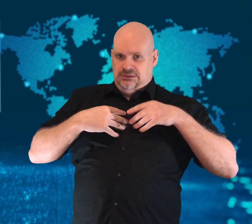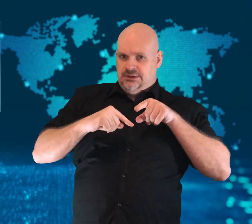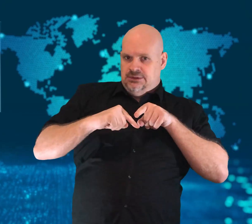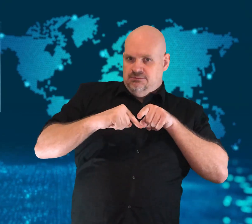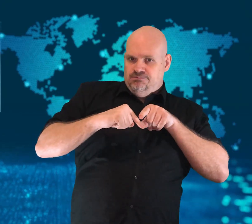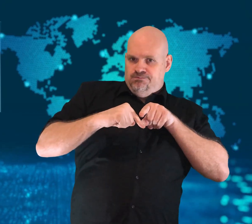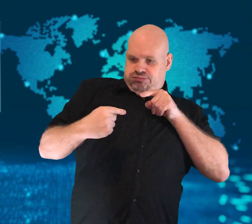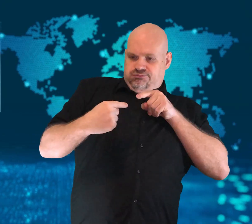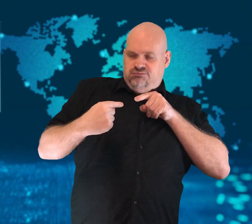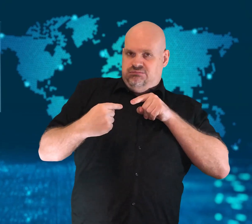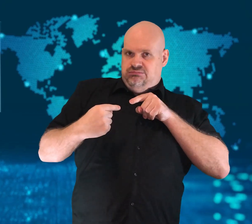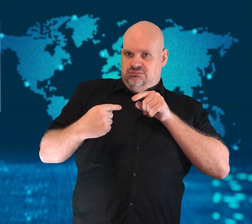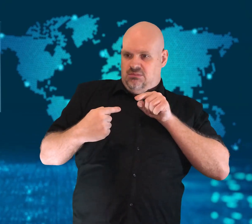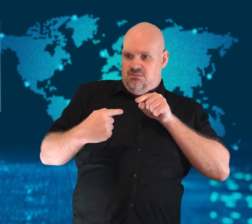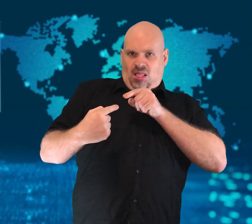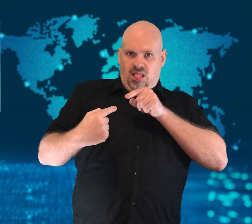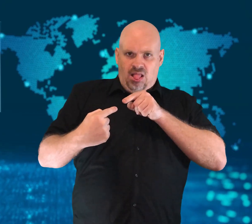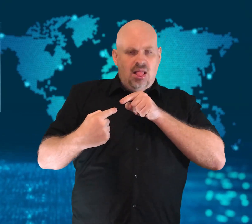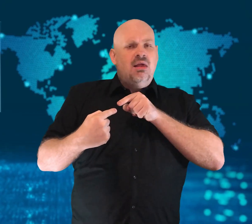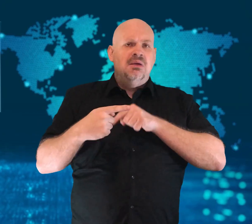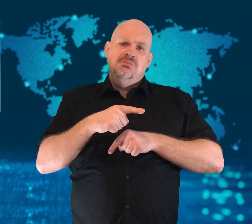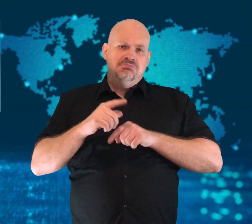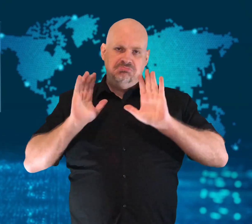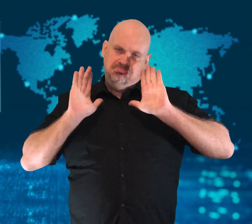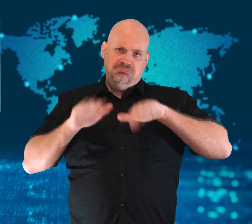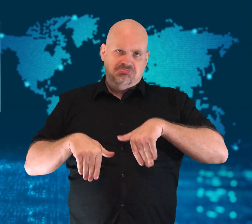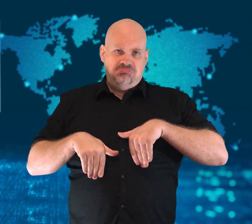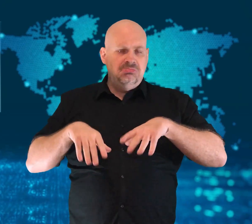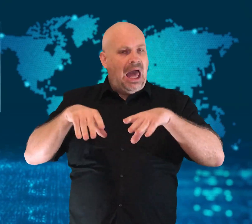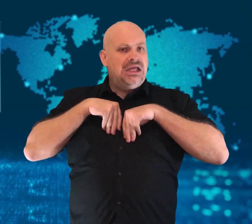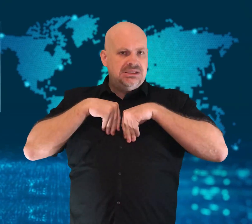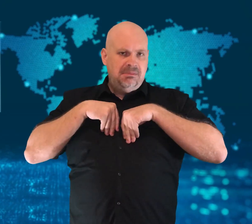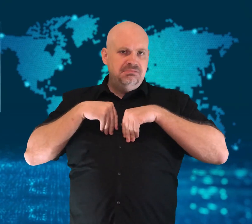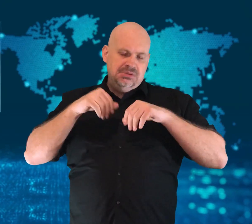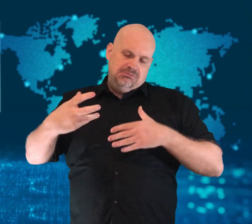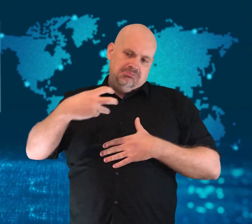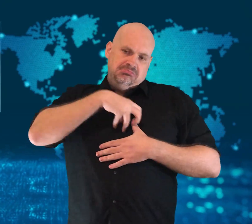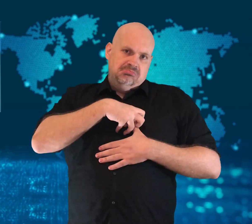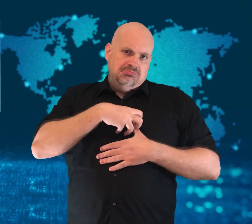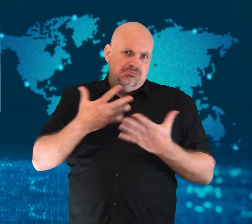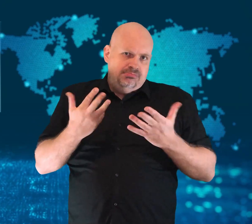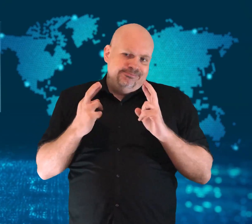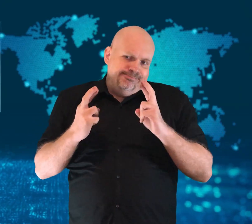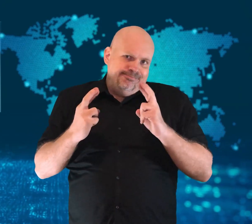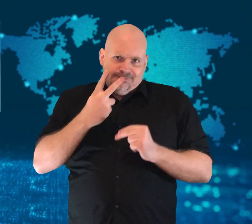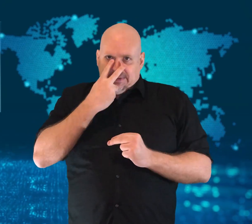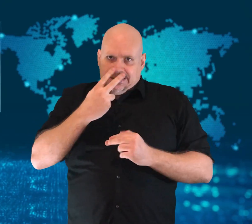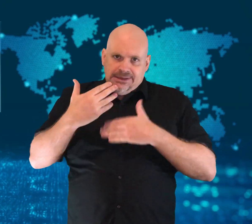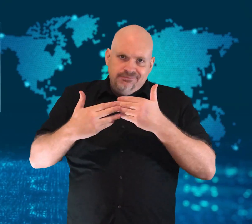but he wanted to live and accepted the risk.